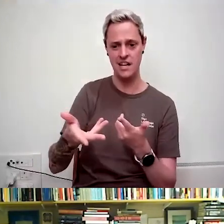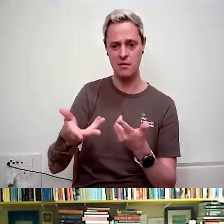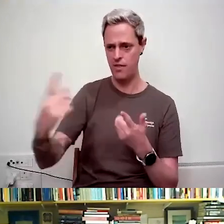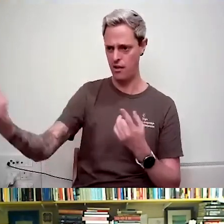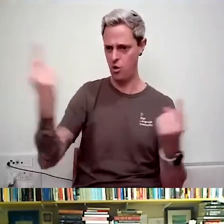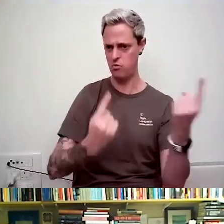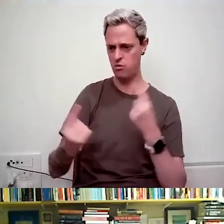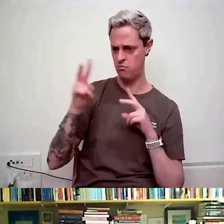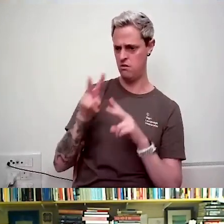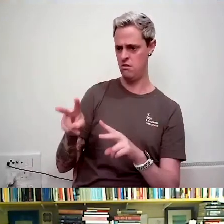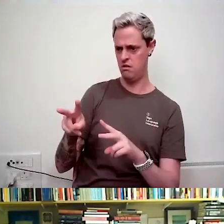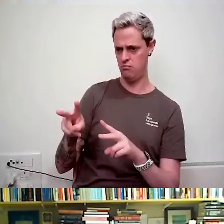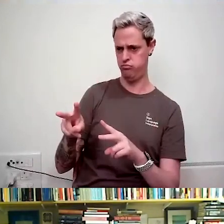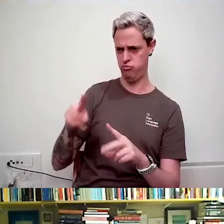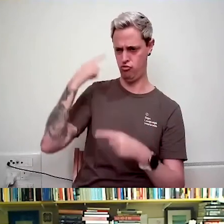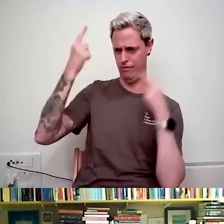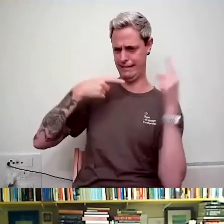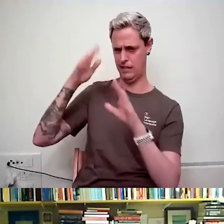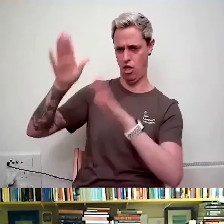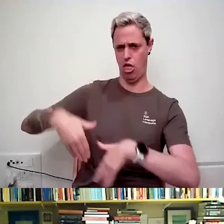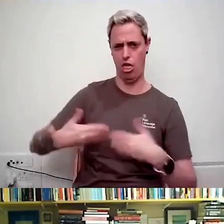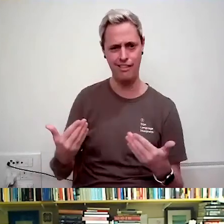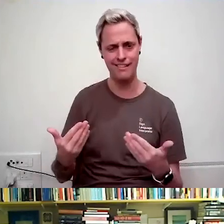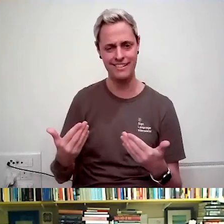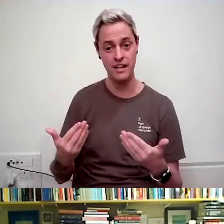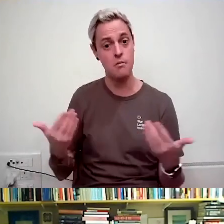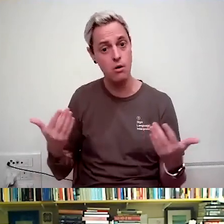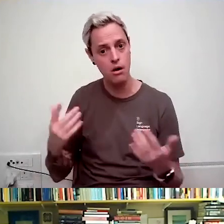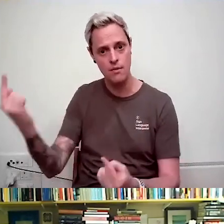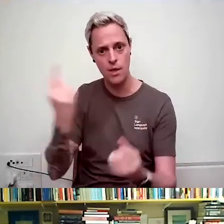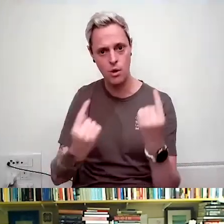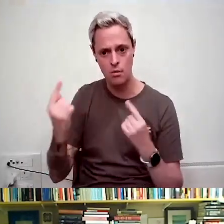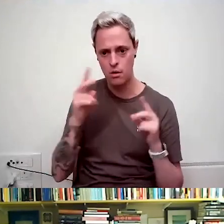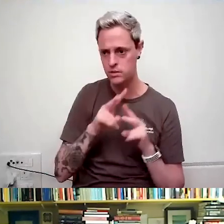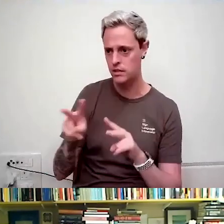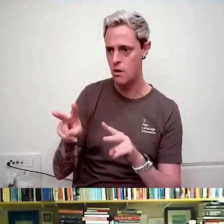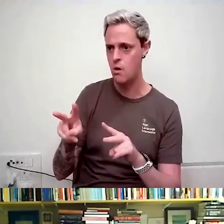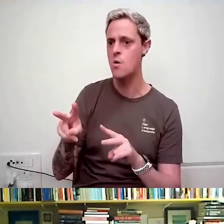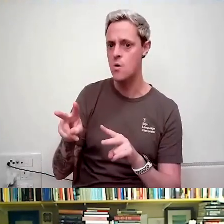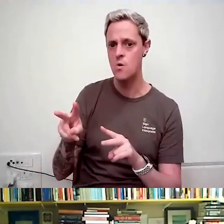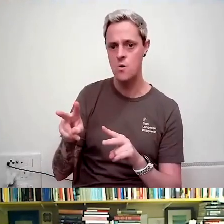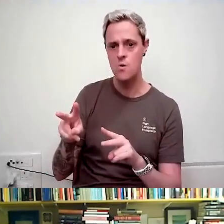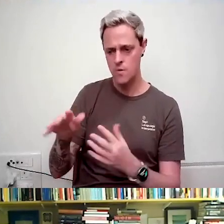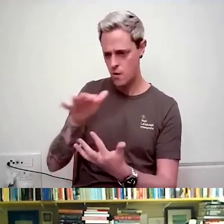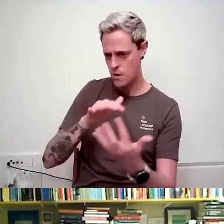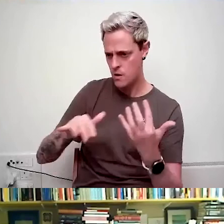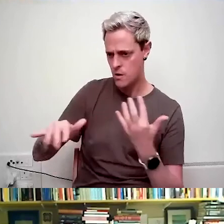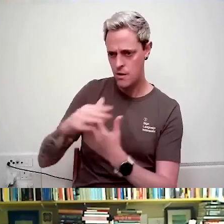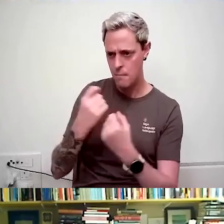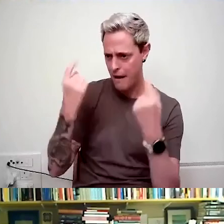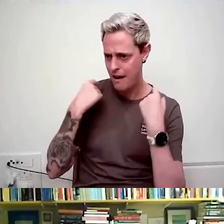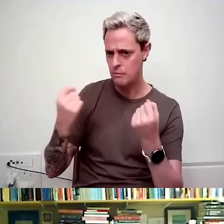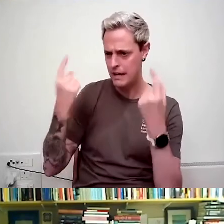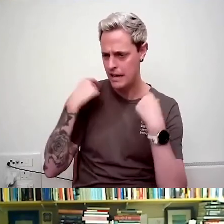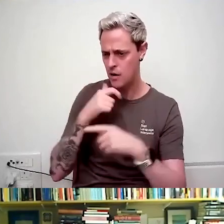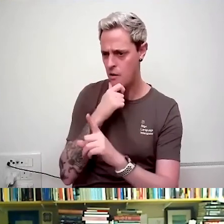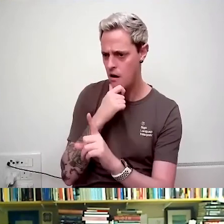they'll say "you're crazy" and that discredits the Gospel but if they come in and there's this weird chaos that they can't understand,